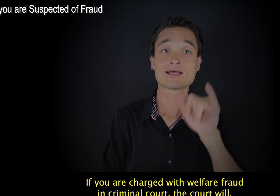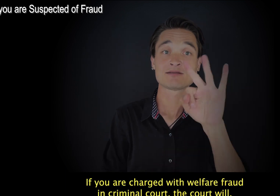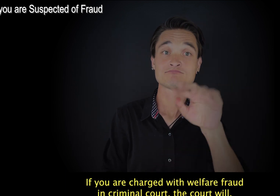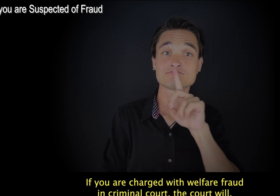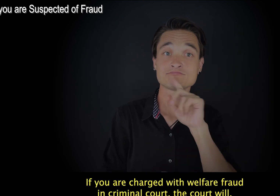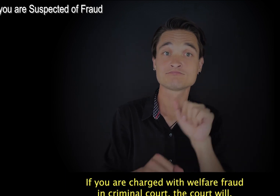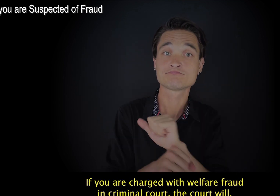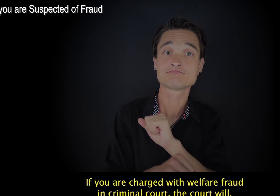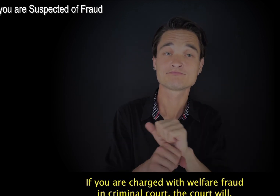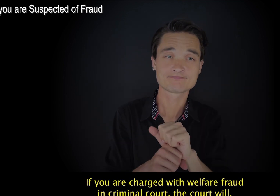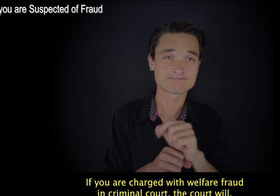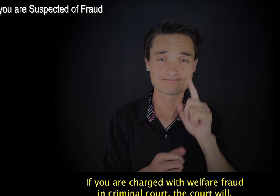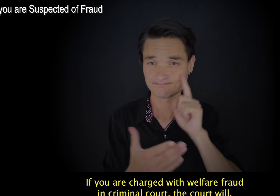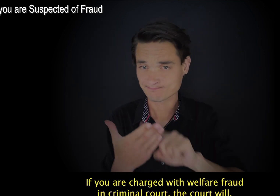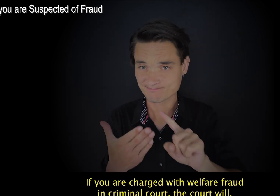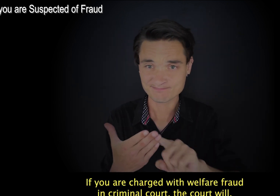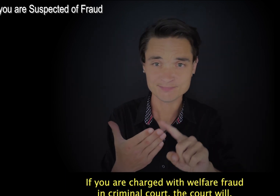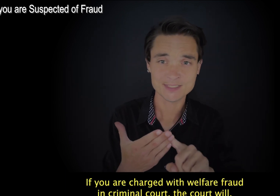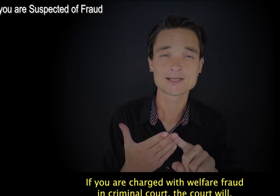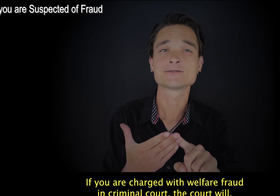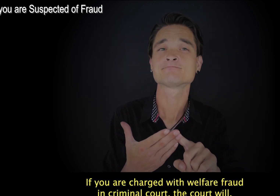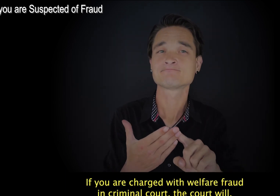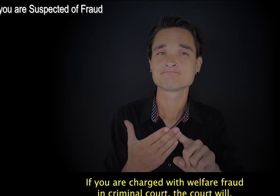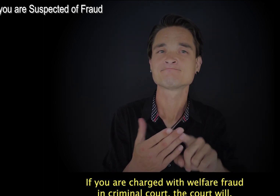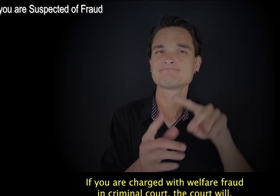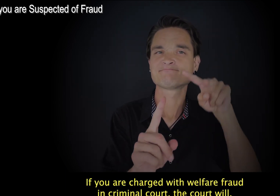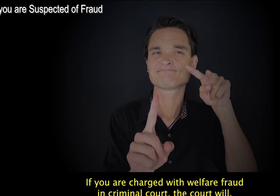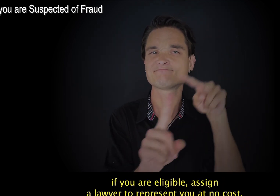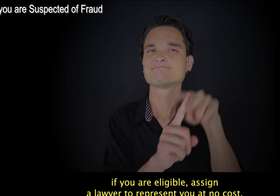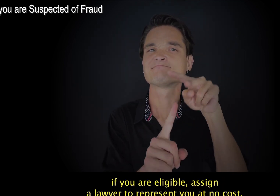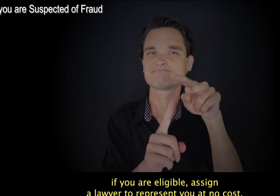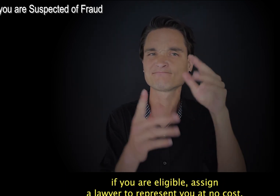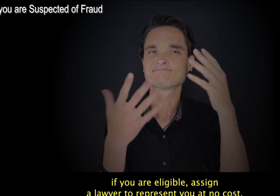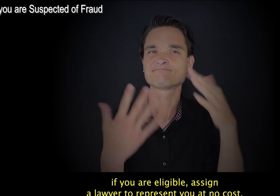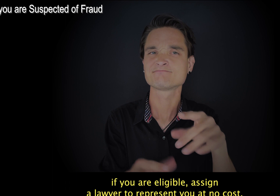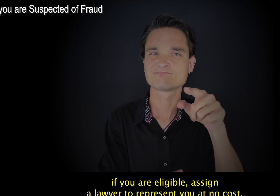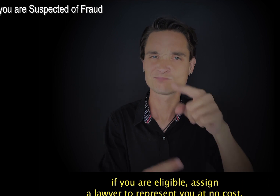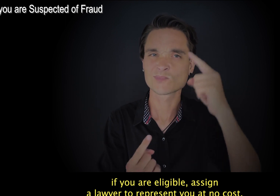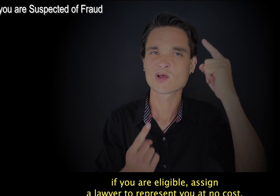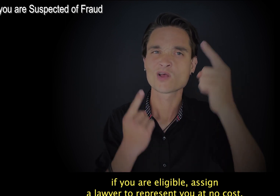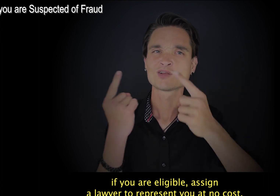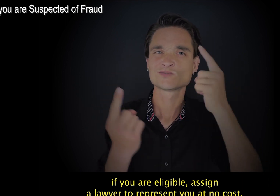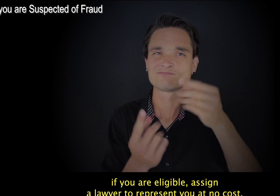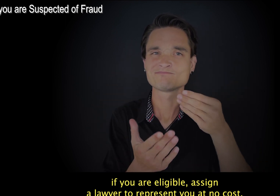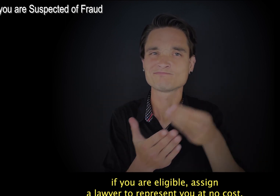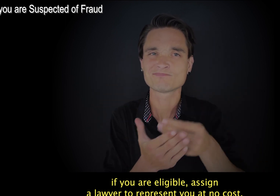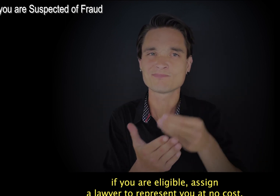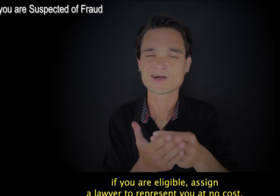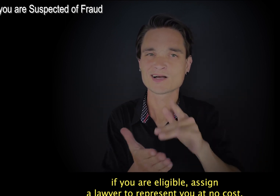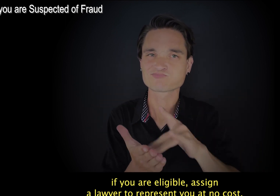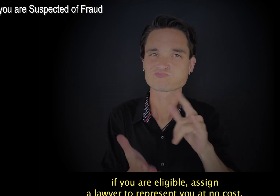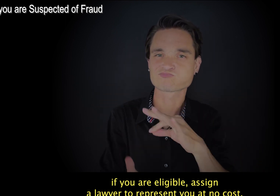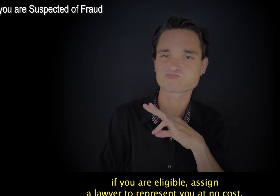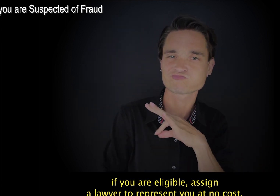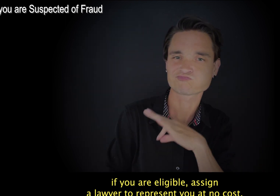If you are charged with welfare fraud in criminal court, the court will, if you are eligible, assign a lawyer to represent you at no cost.